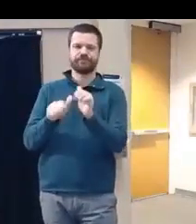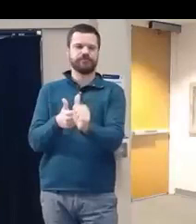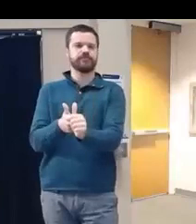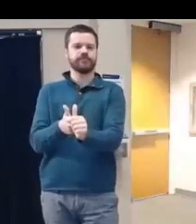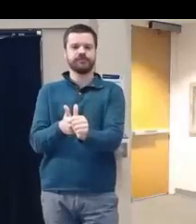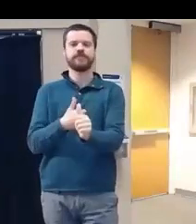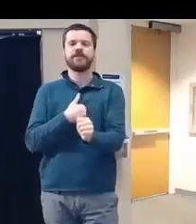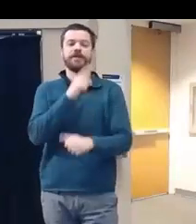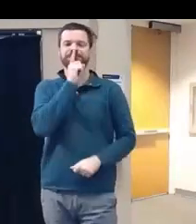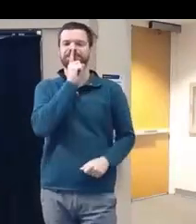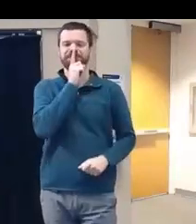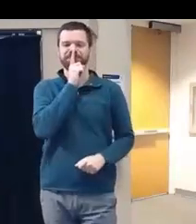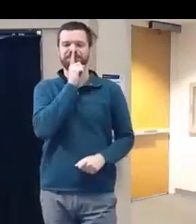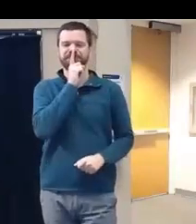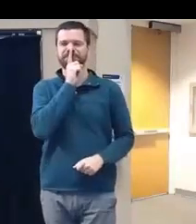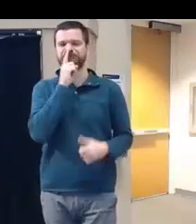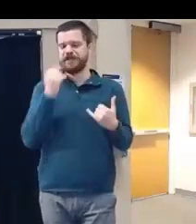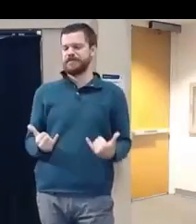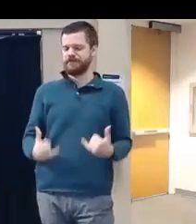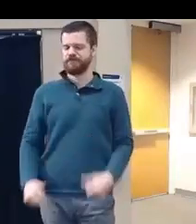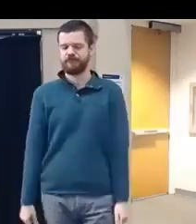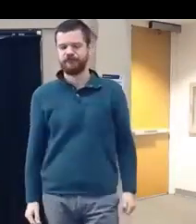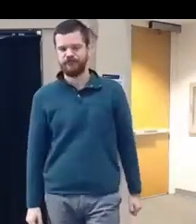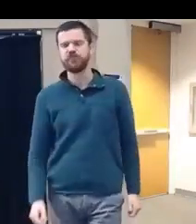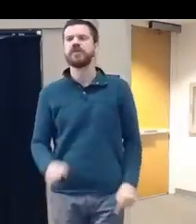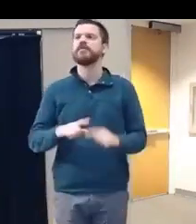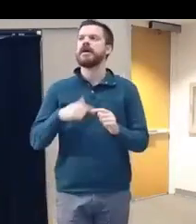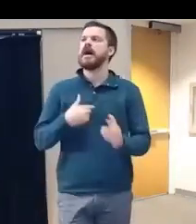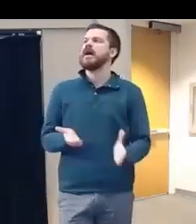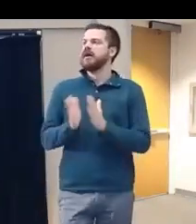I'm not going to tell you right away but I will ask you as you're listening to us